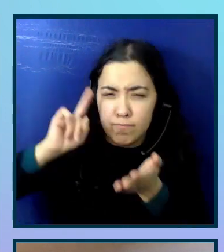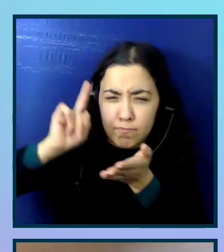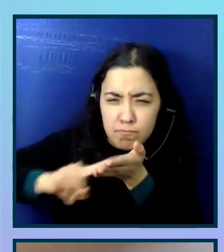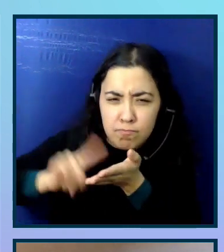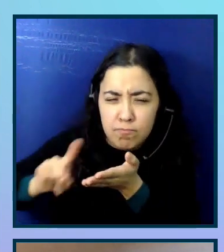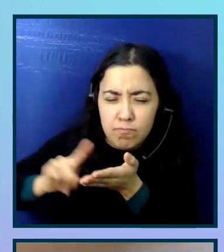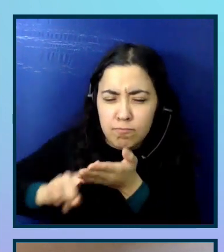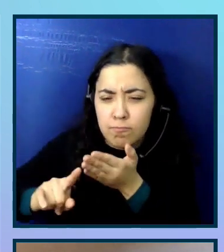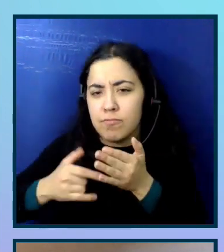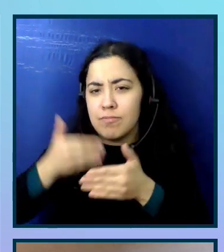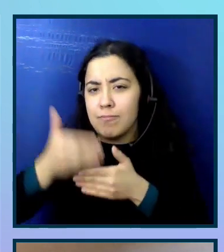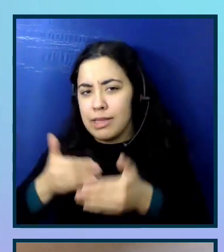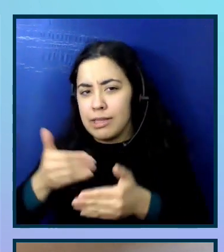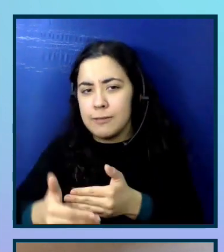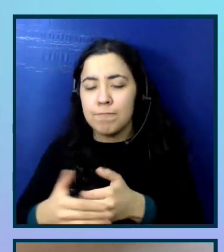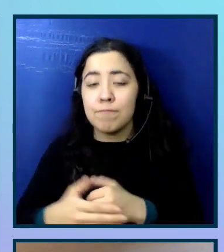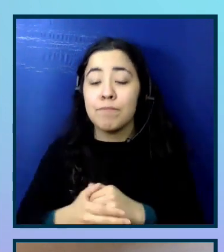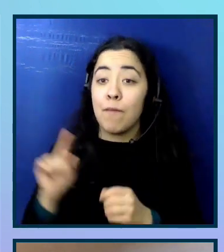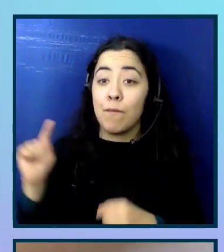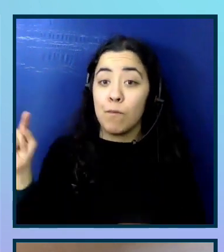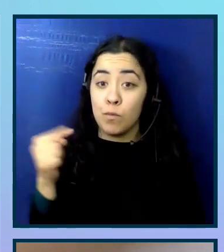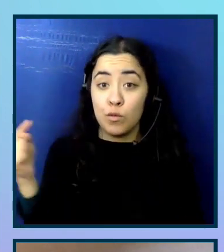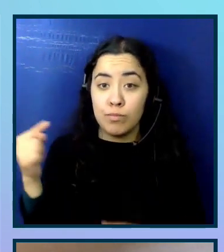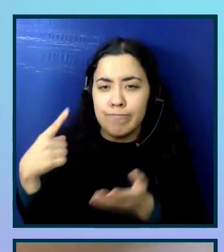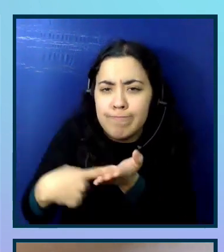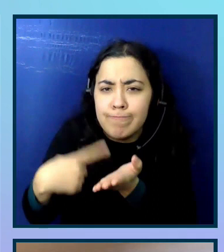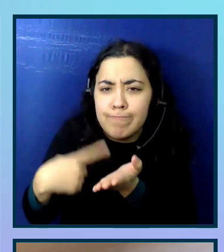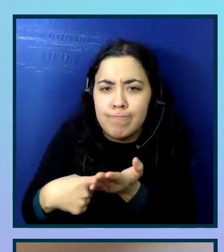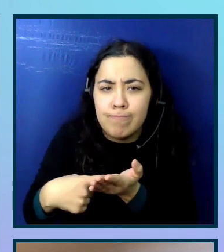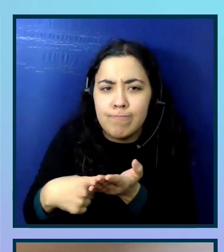Number one. Discuss how the digital and physical experiences